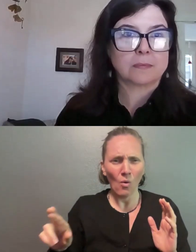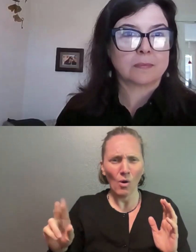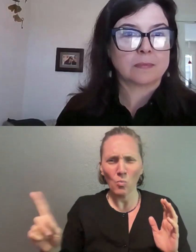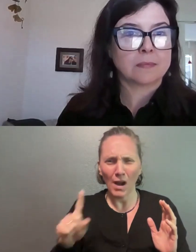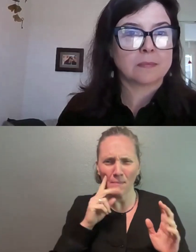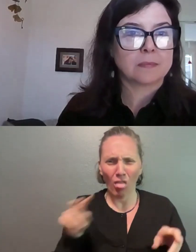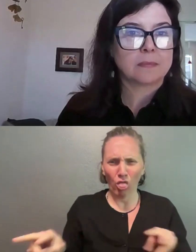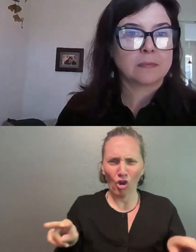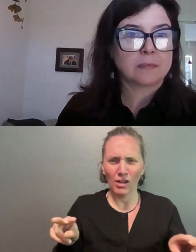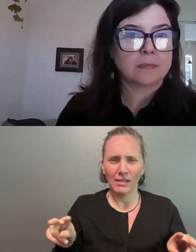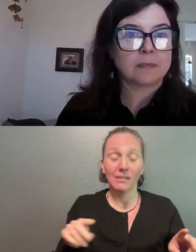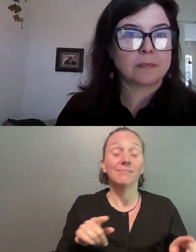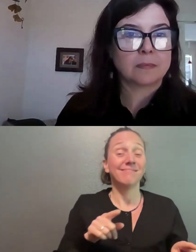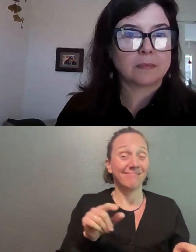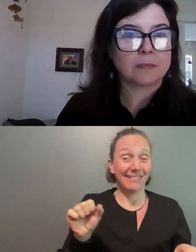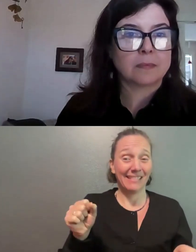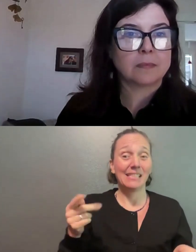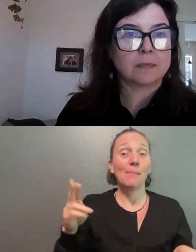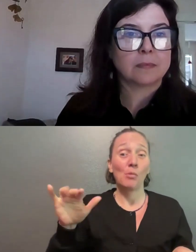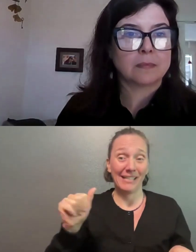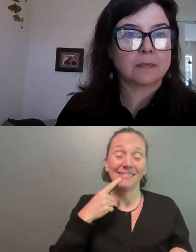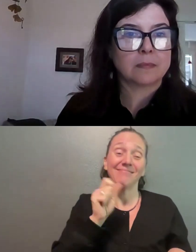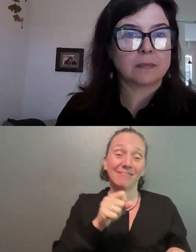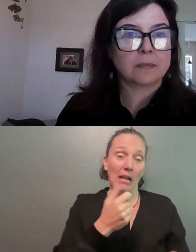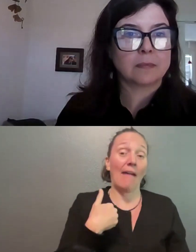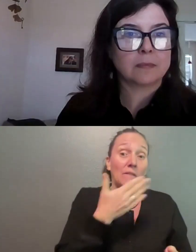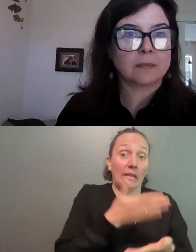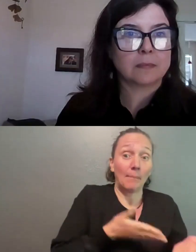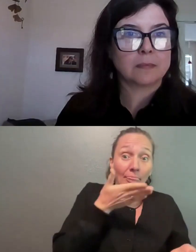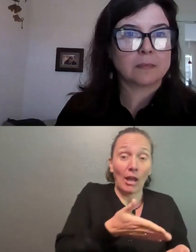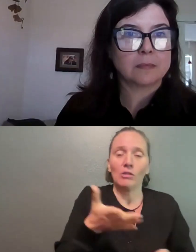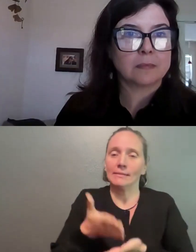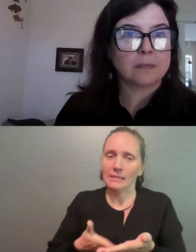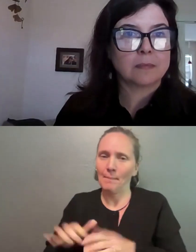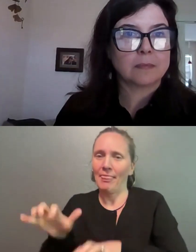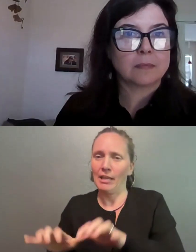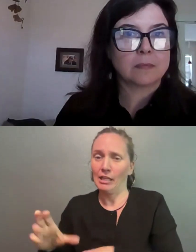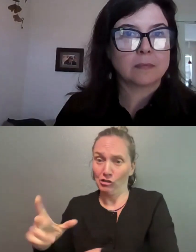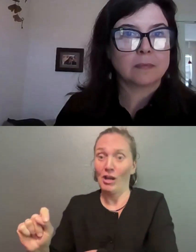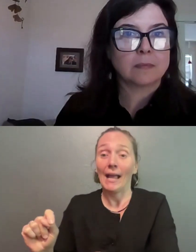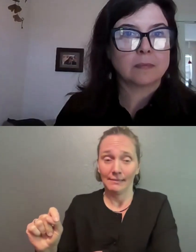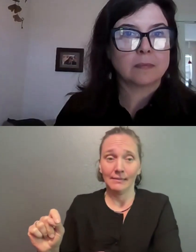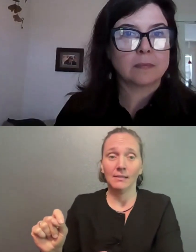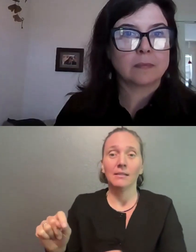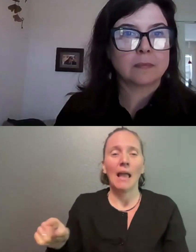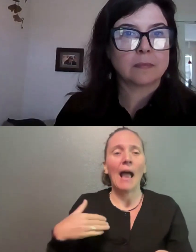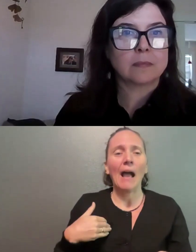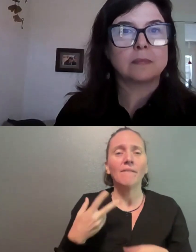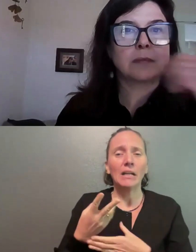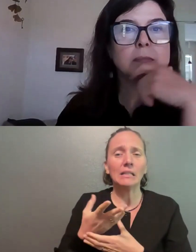There are some there and there's some in the chat so I did both except for the, there was a few comments in the Q&A.